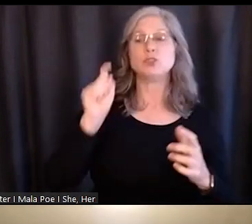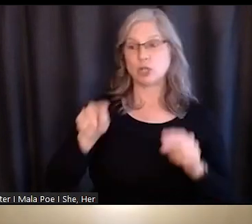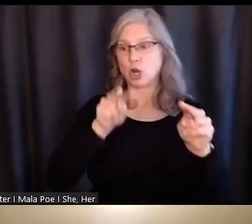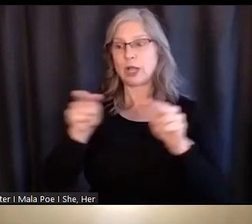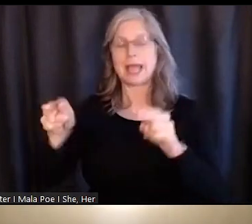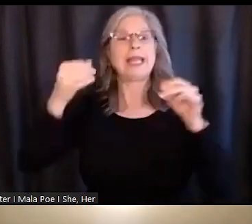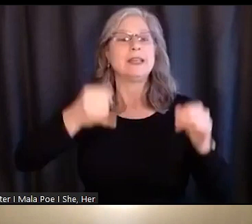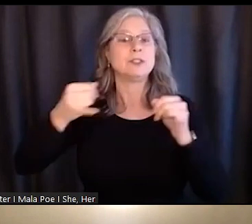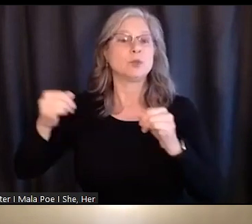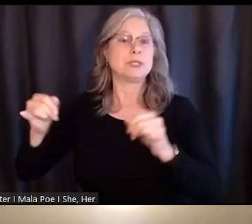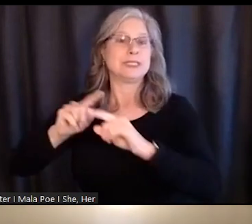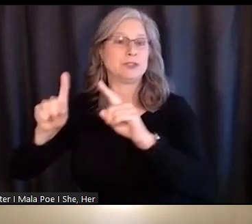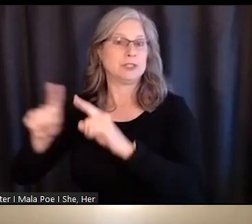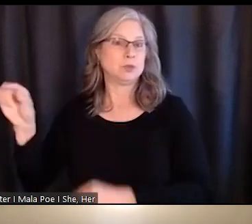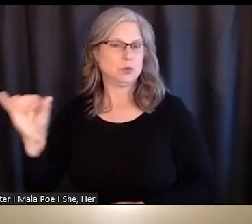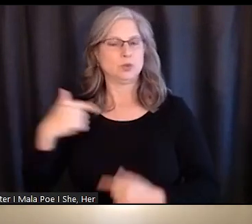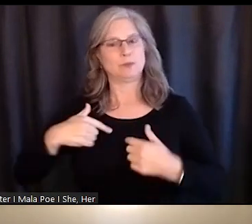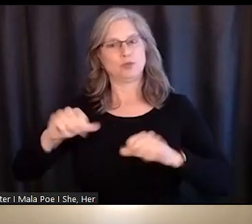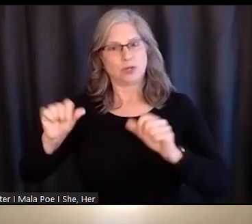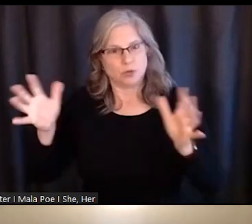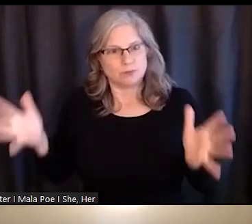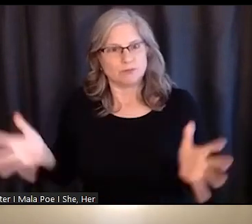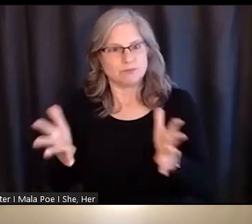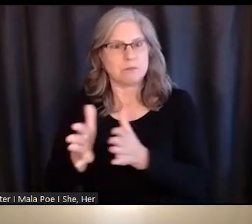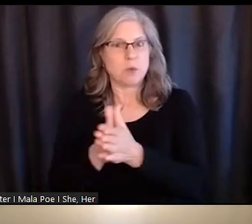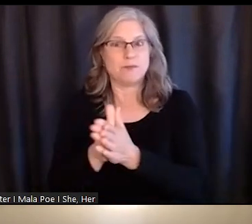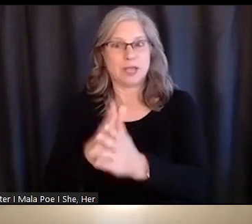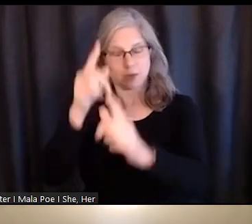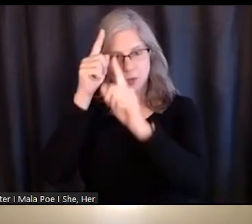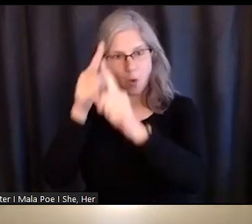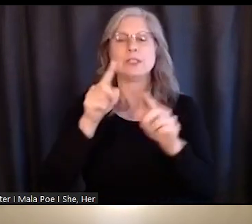So this is what I'm trying to motivate in this talk: the study of individual differences.